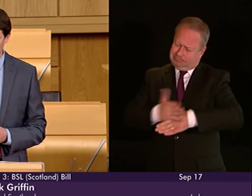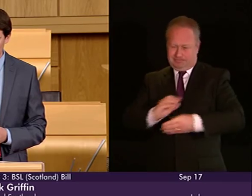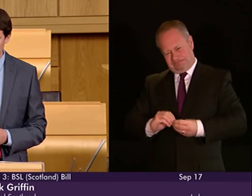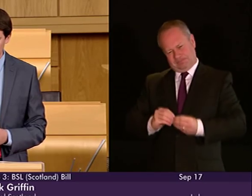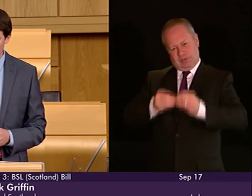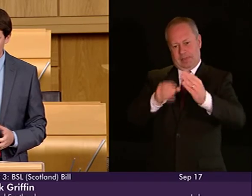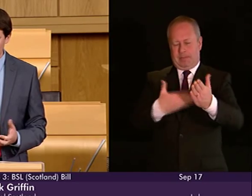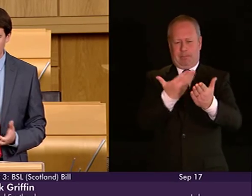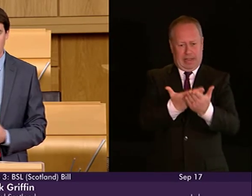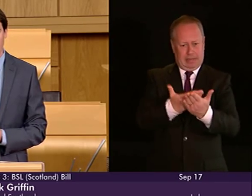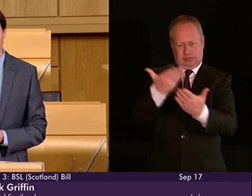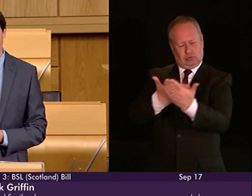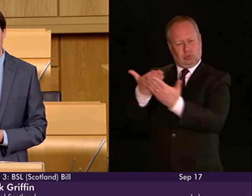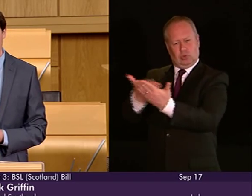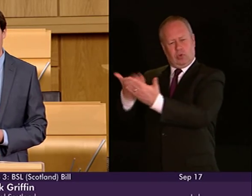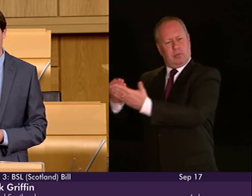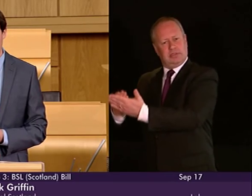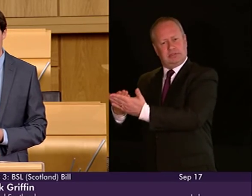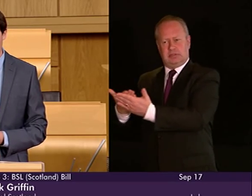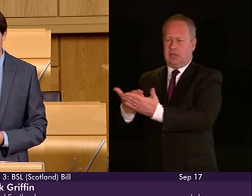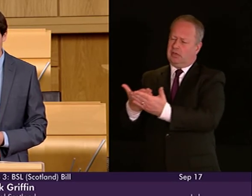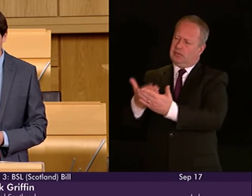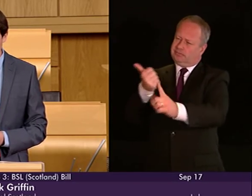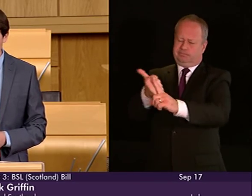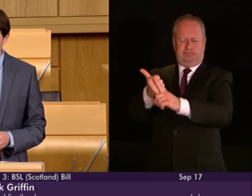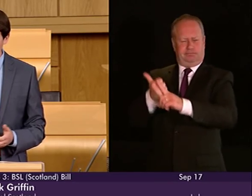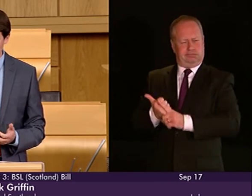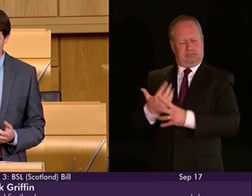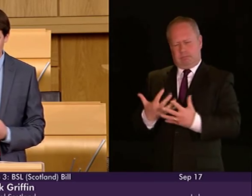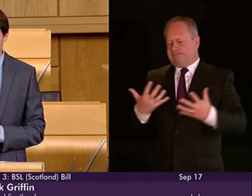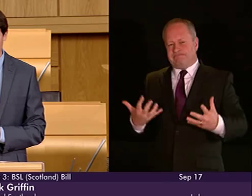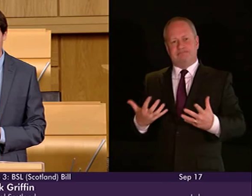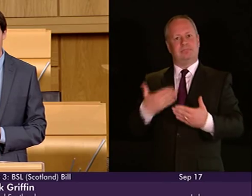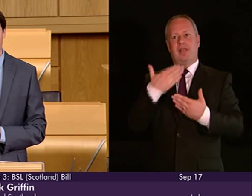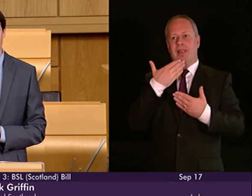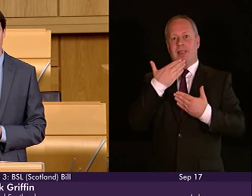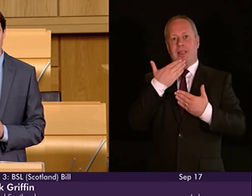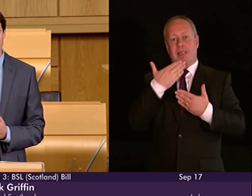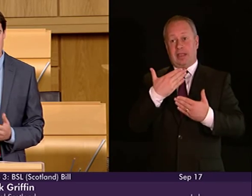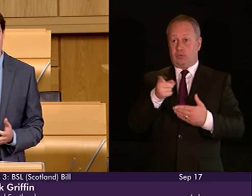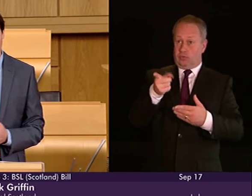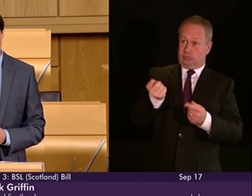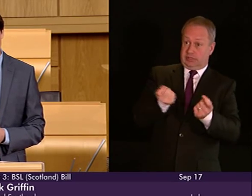accompanying documents. They have been a tremendous support. Although you are impartial today,